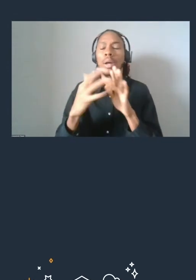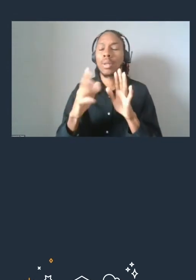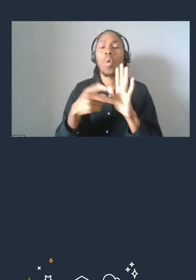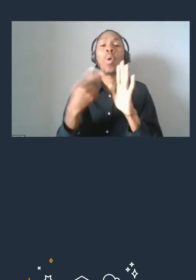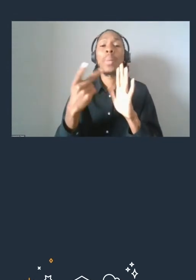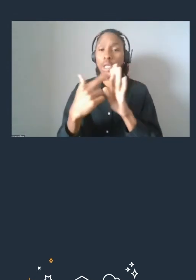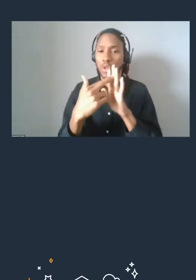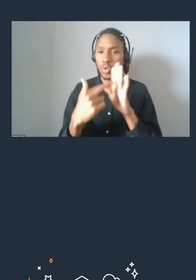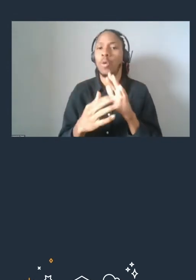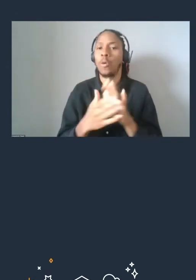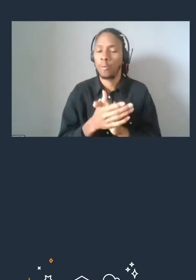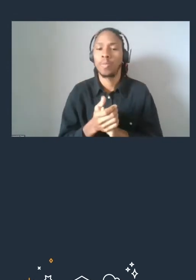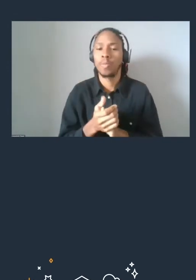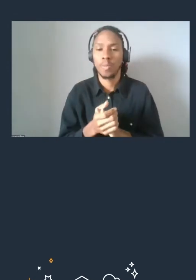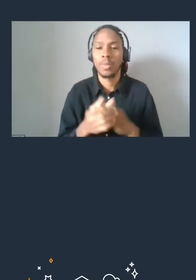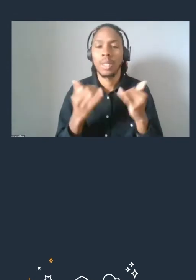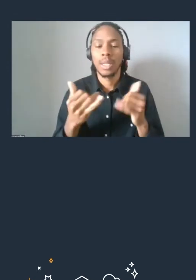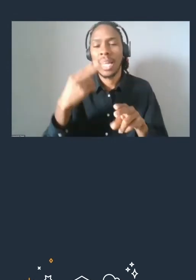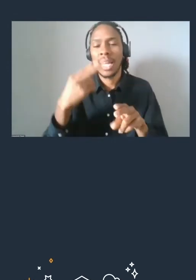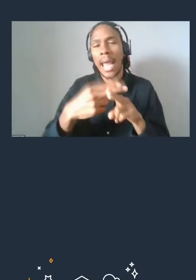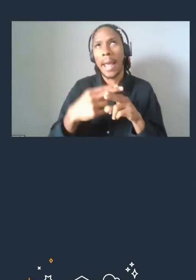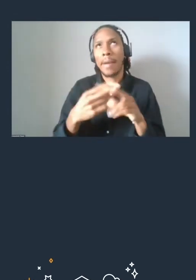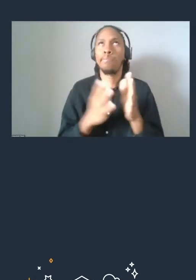Okay, I'm gonna name it pidaydemorule.